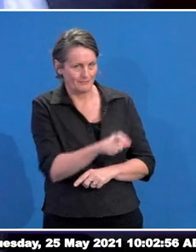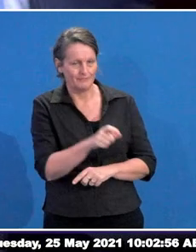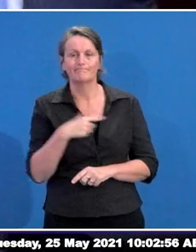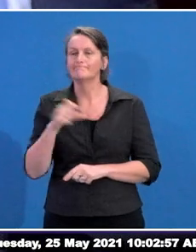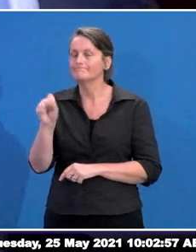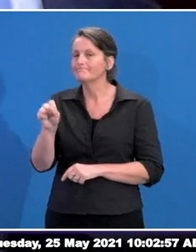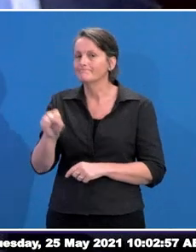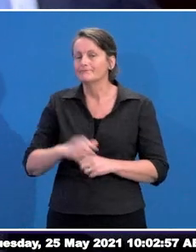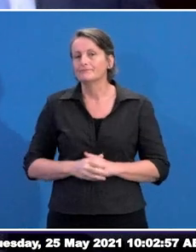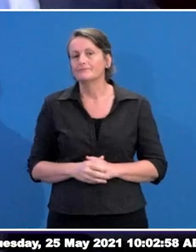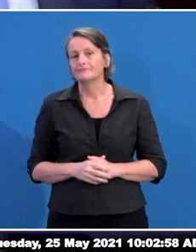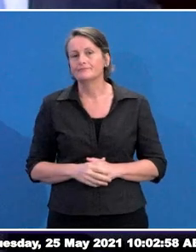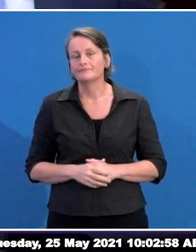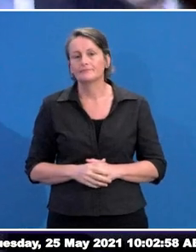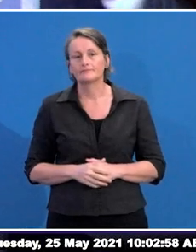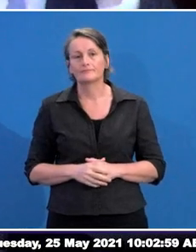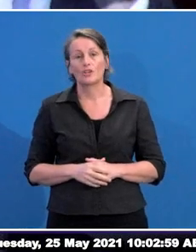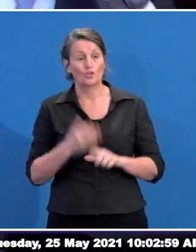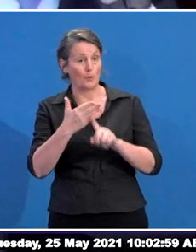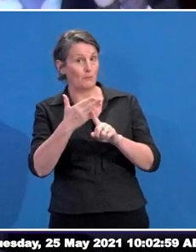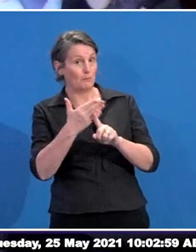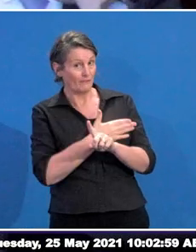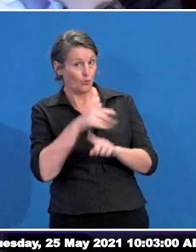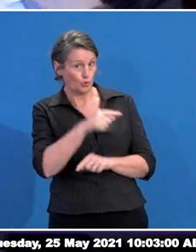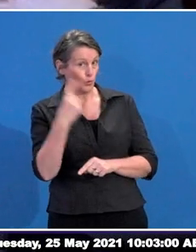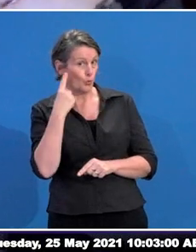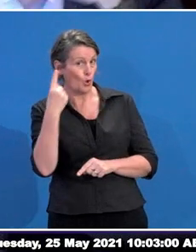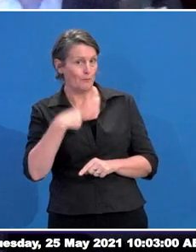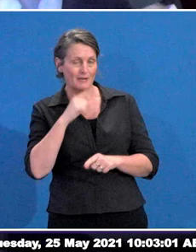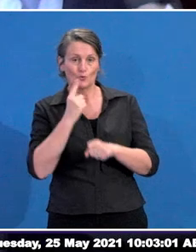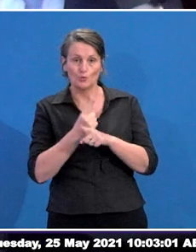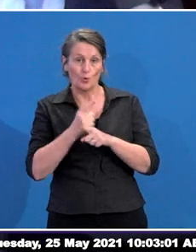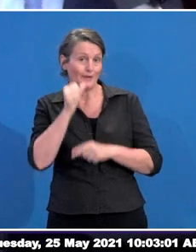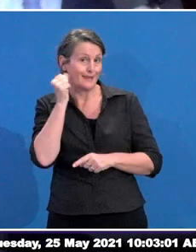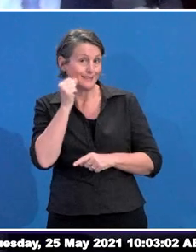Now, before you heard me say that yesterday morning... Yes.